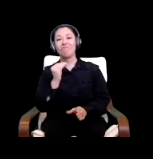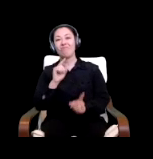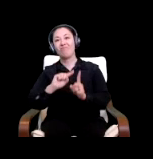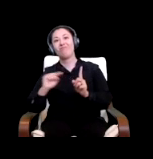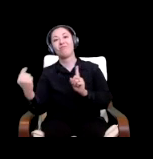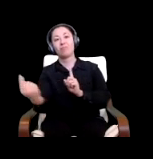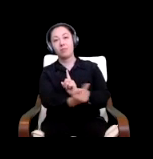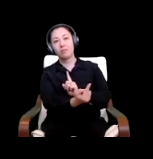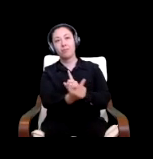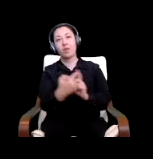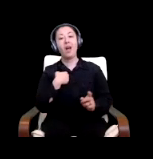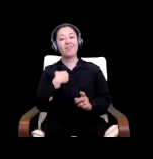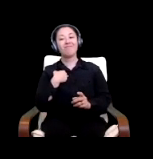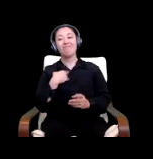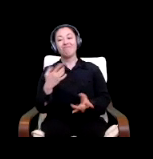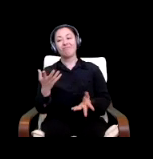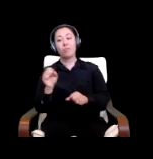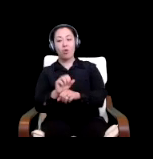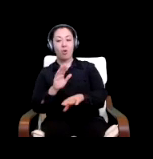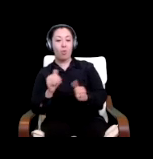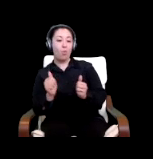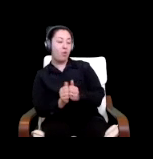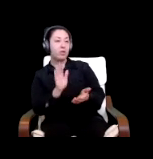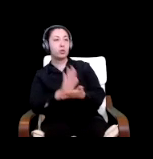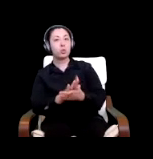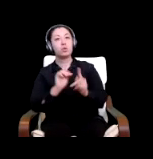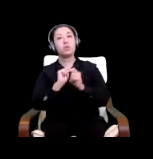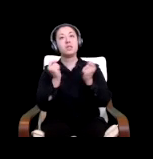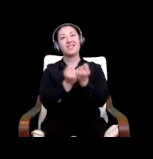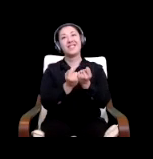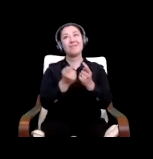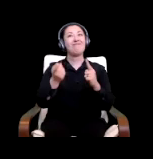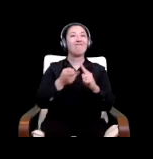on school teams and I know a lot of times it can be a miscommunication where parents